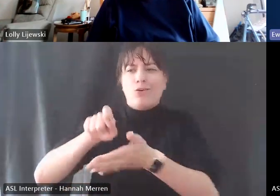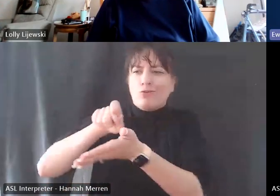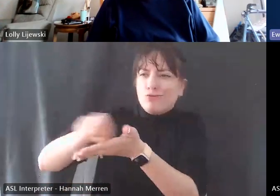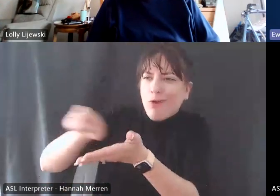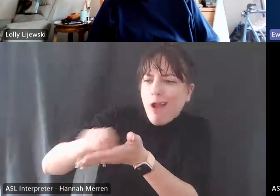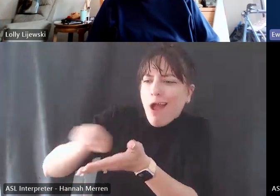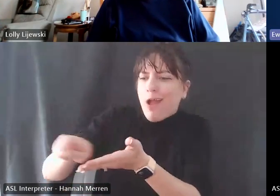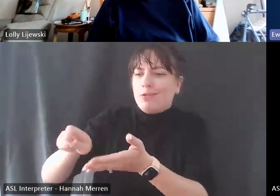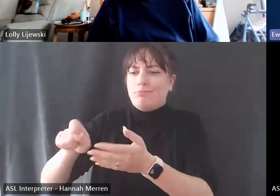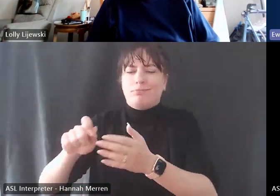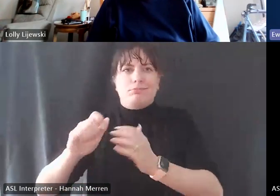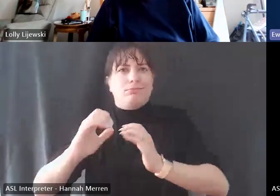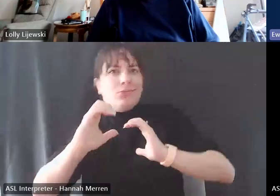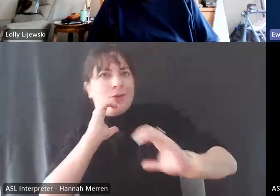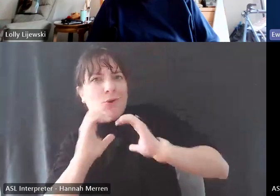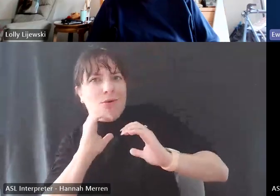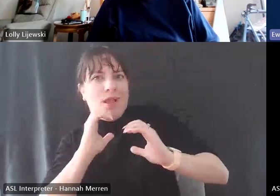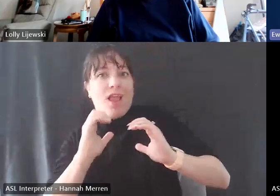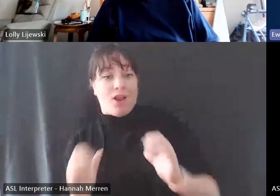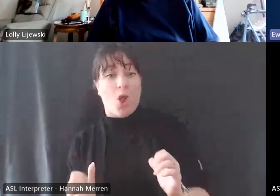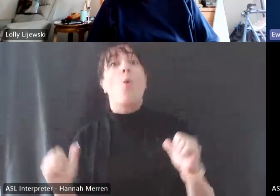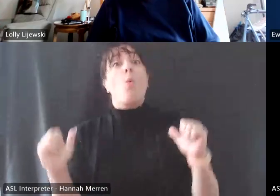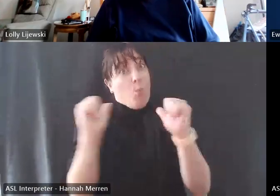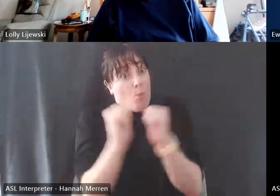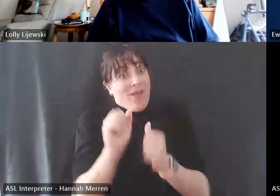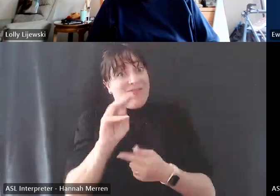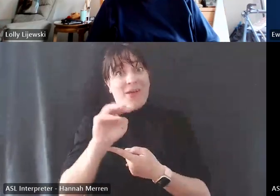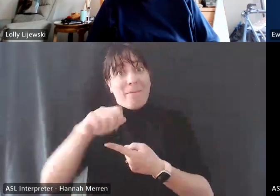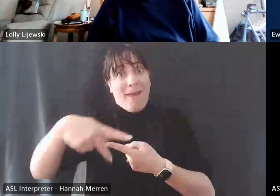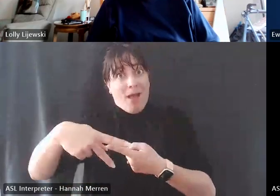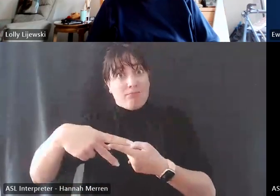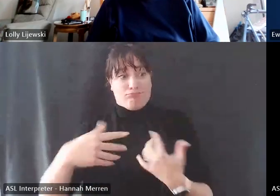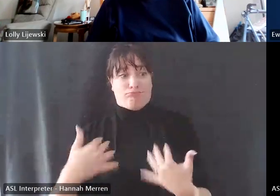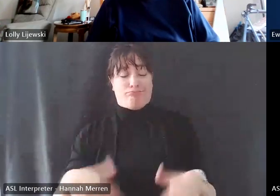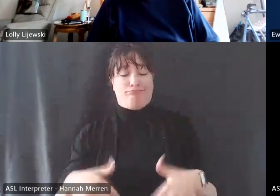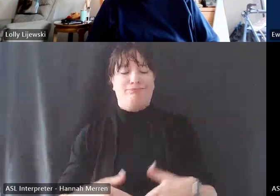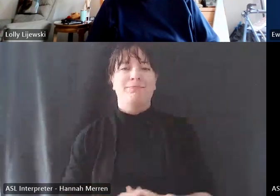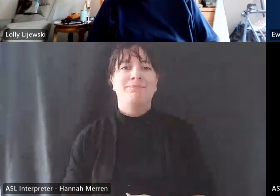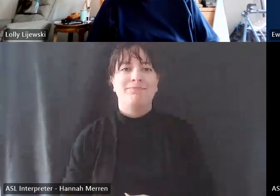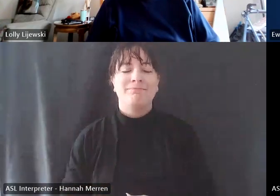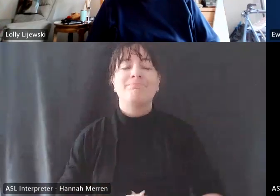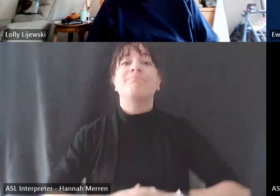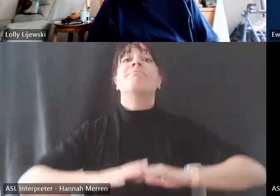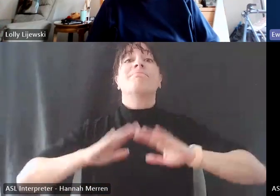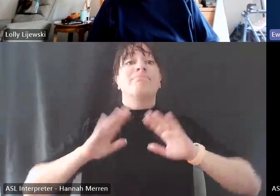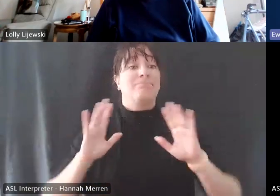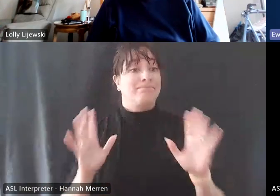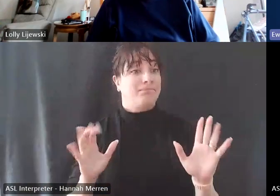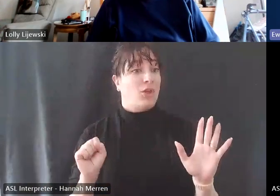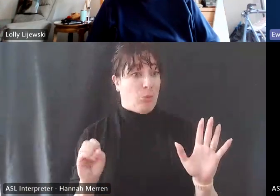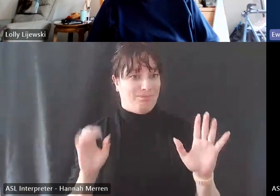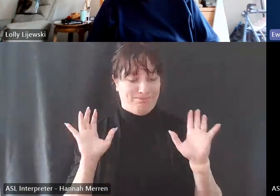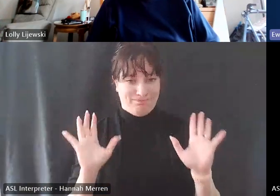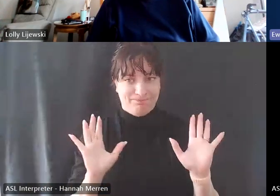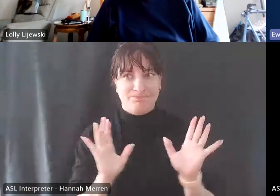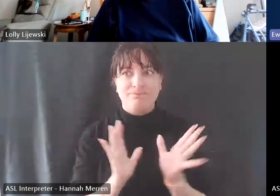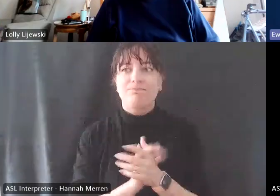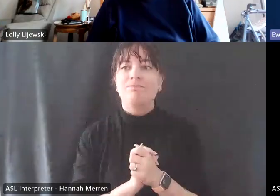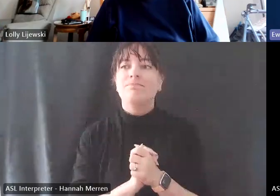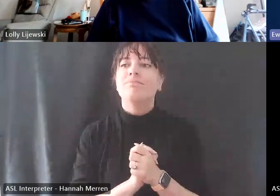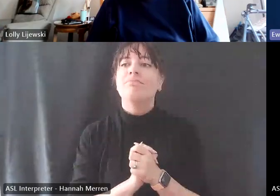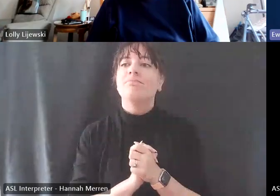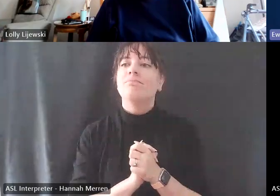So with that, we have a task set up for Lolly.